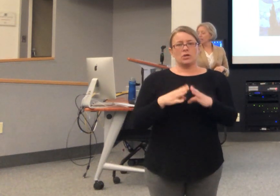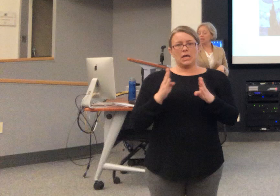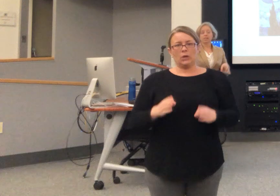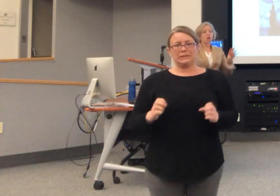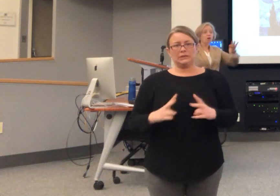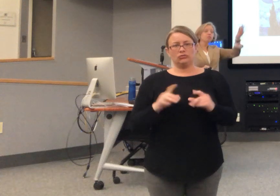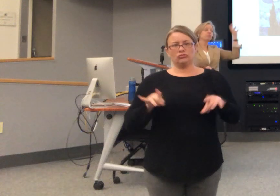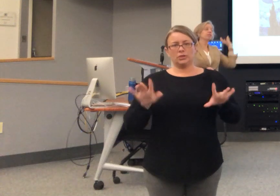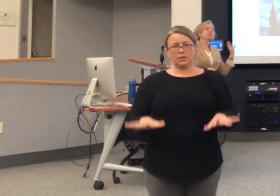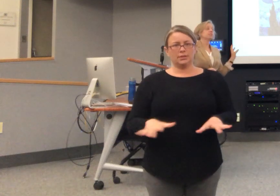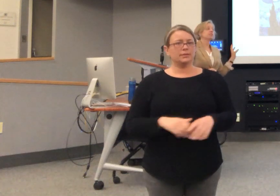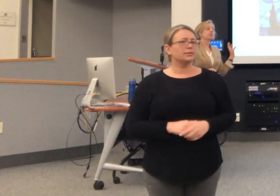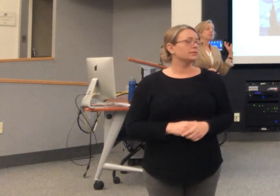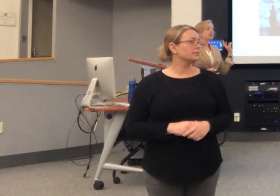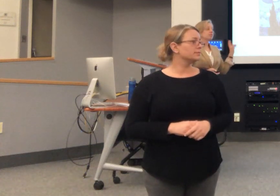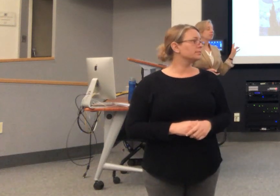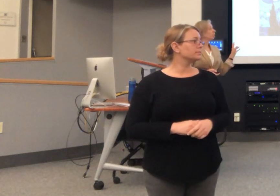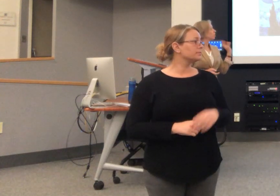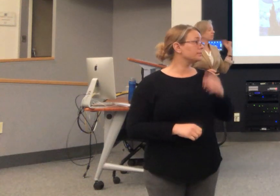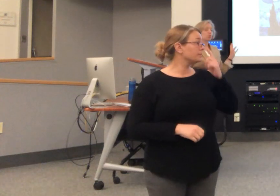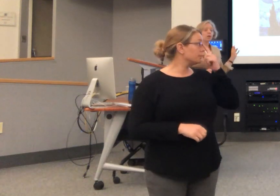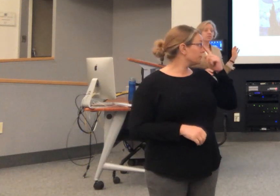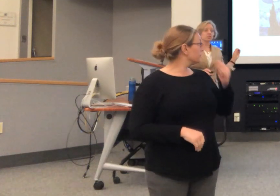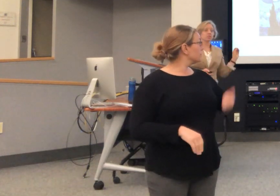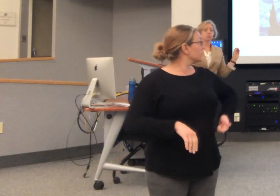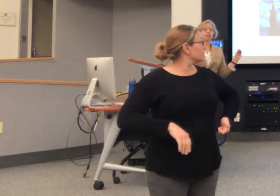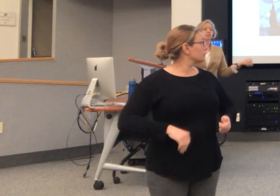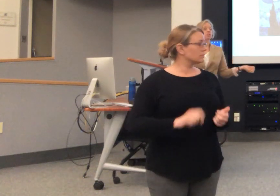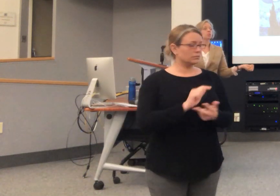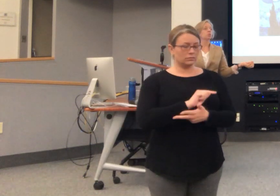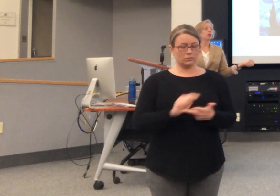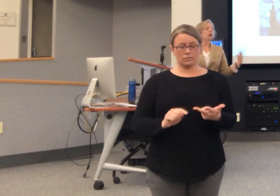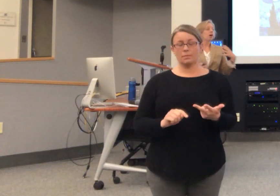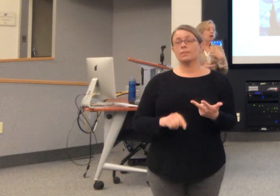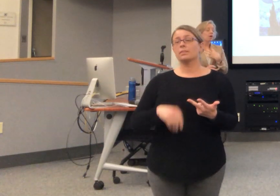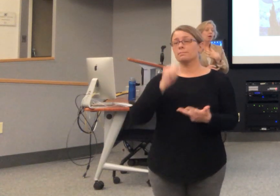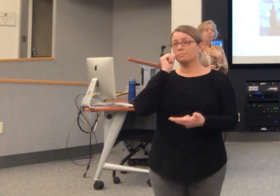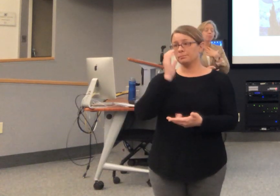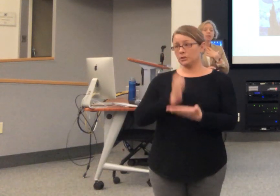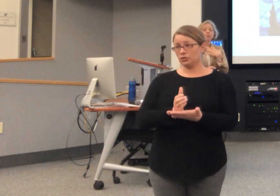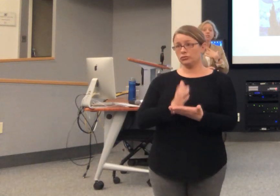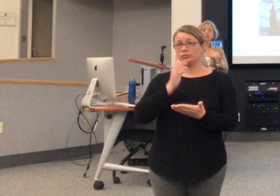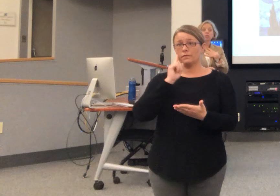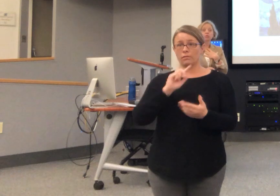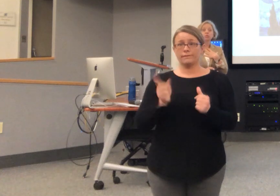Okay, now all of these scenarios and questions relate to me, the instructor,